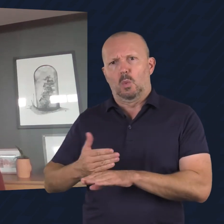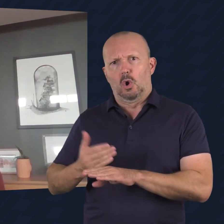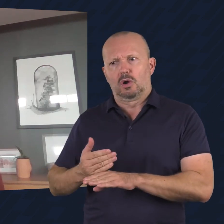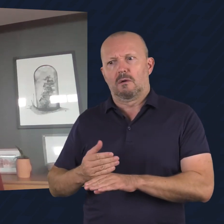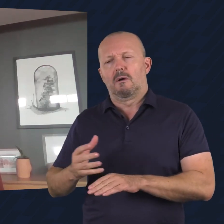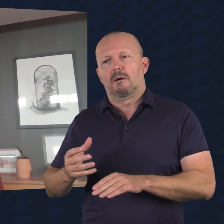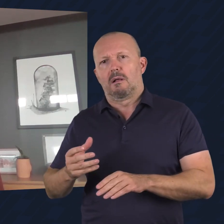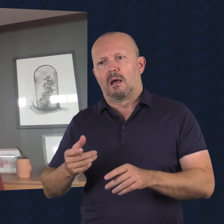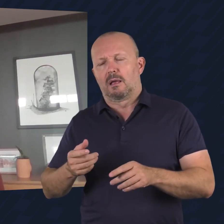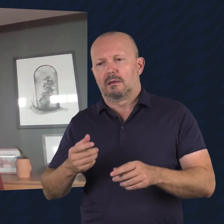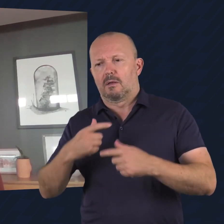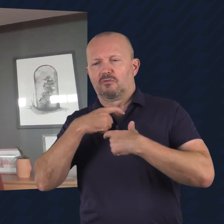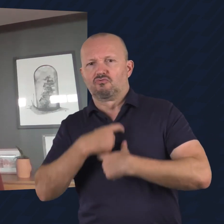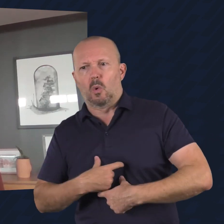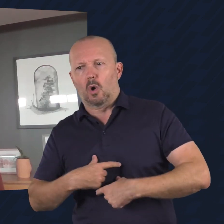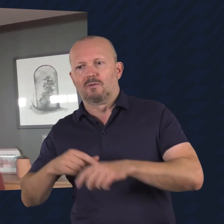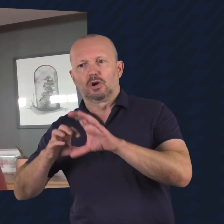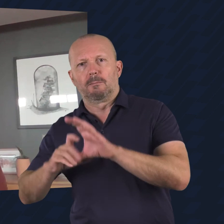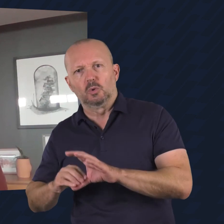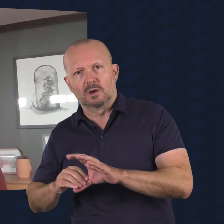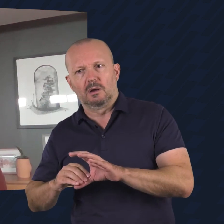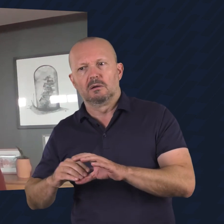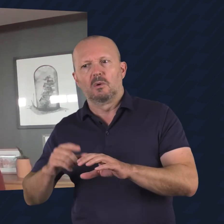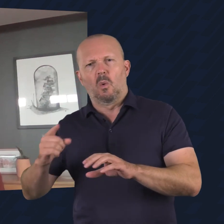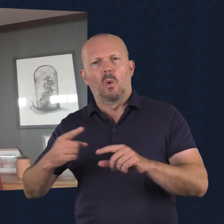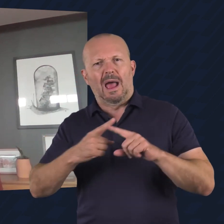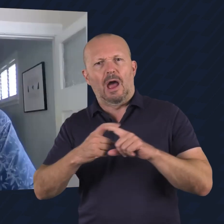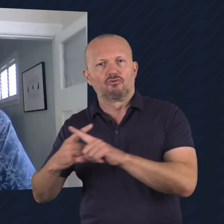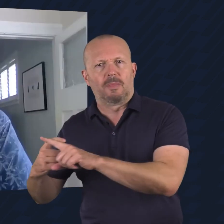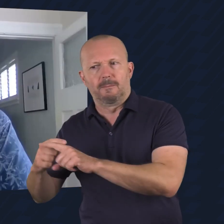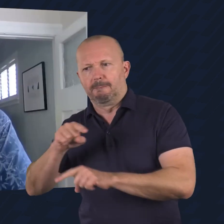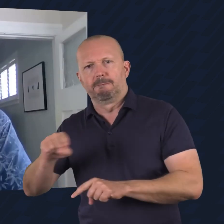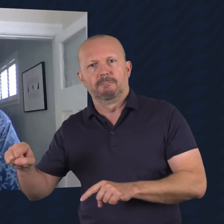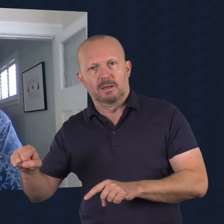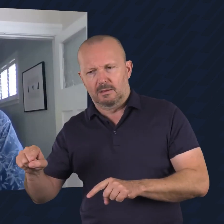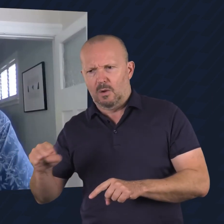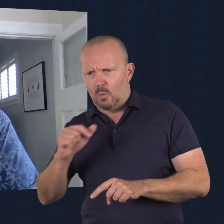to do is take a computer's perspective, an algorithms perspective and say,